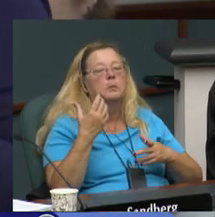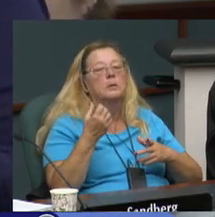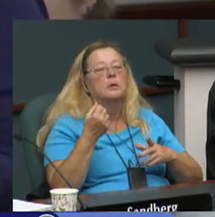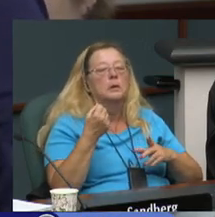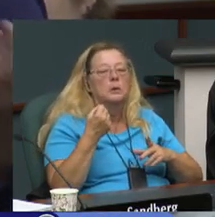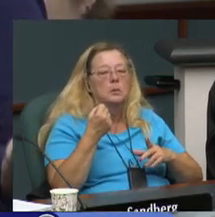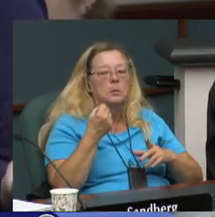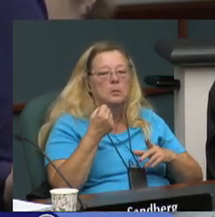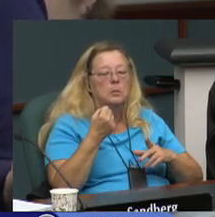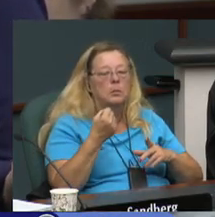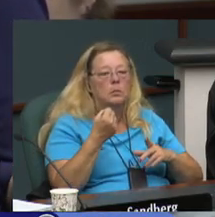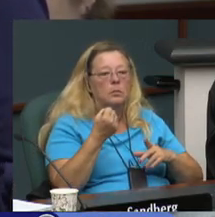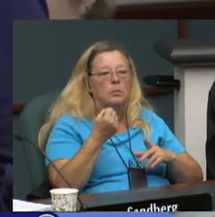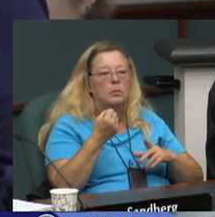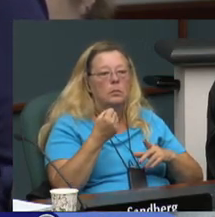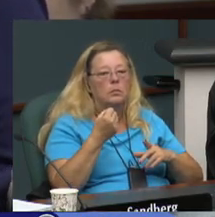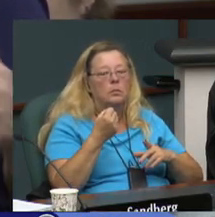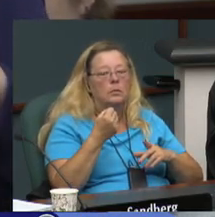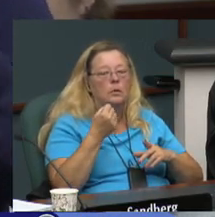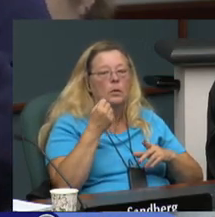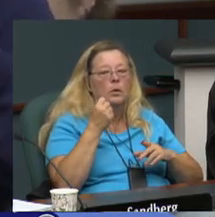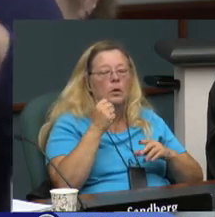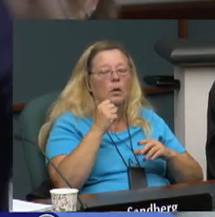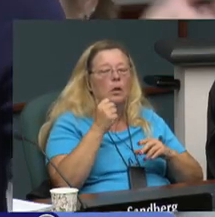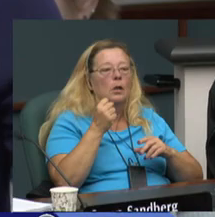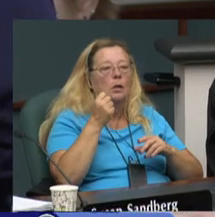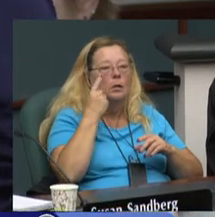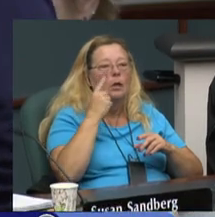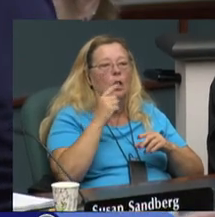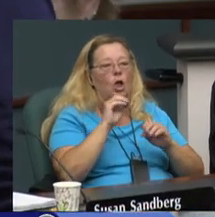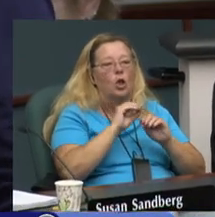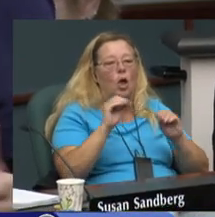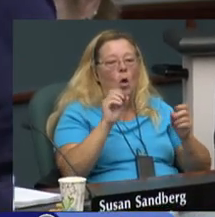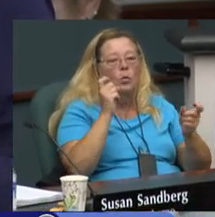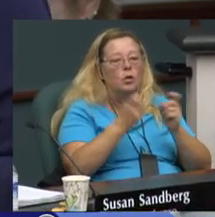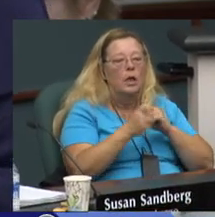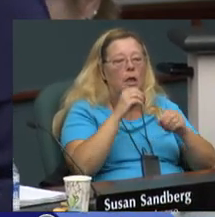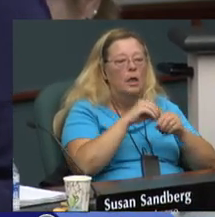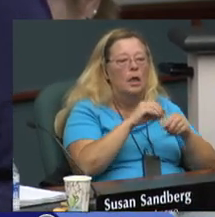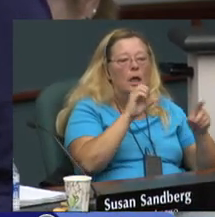there seemed to be no change in suburban Lots or the way that they were